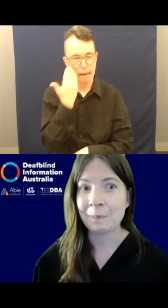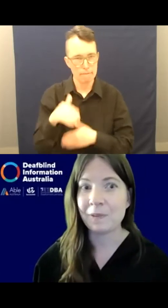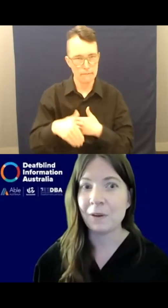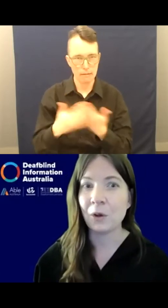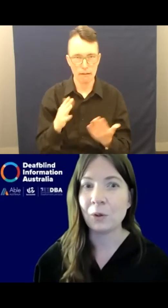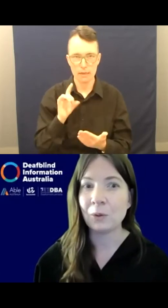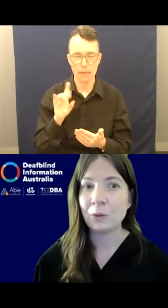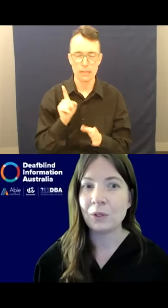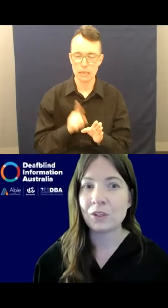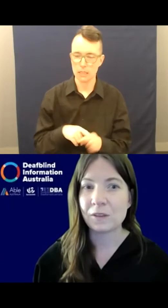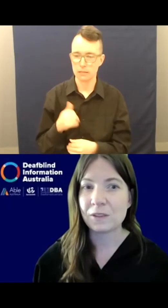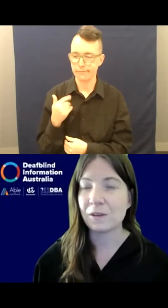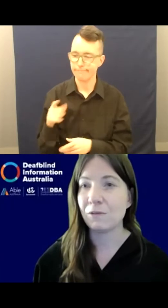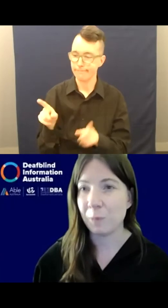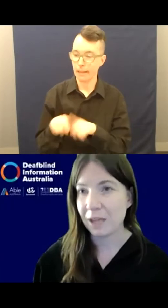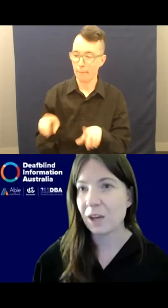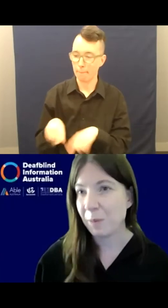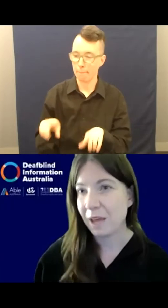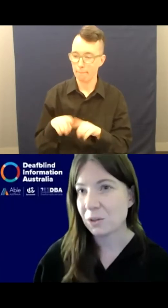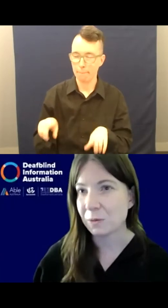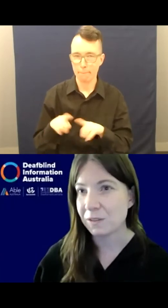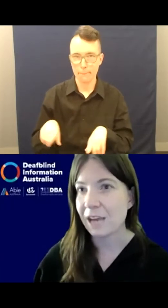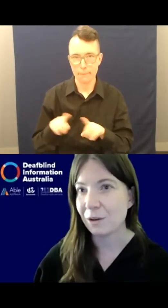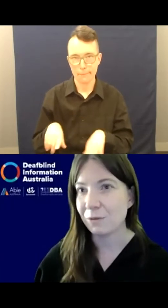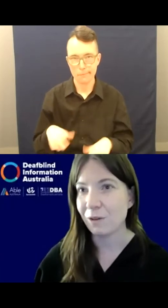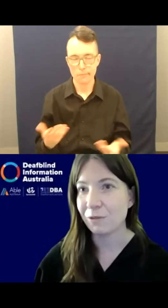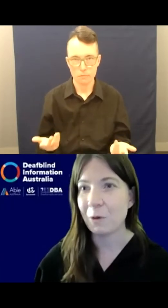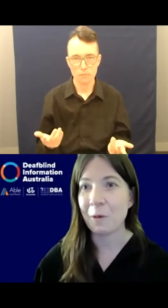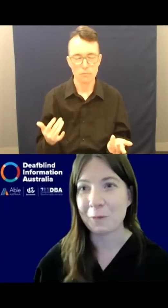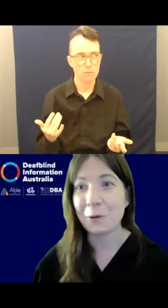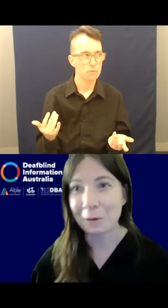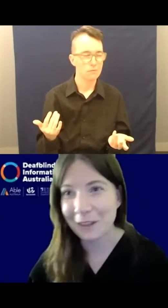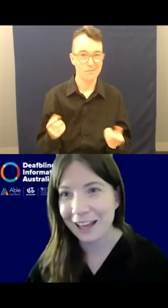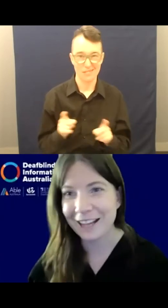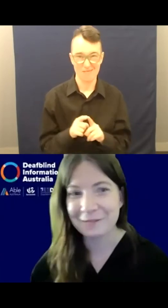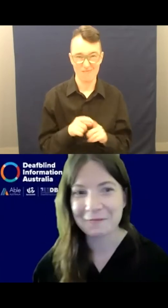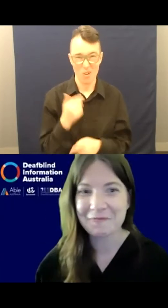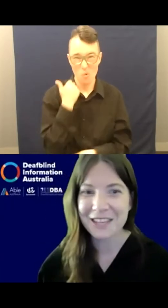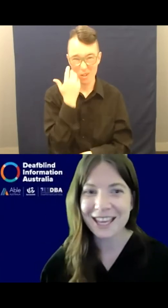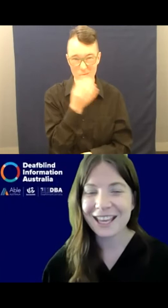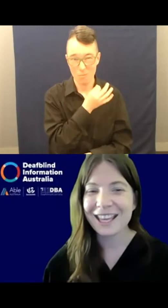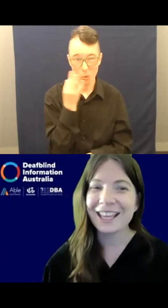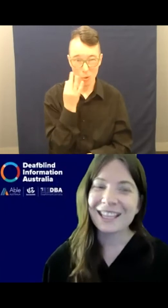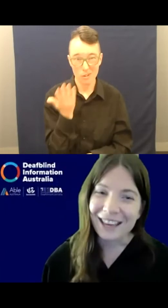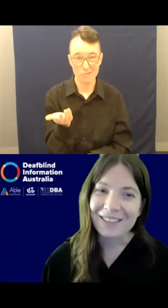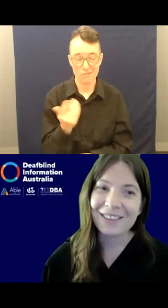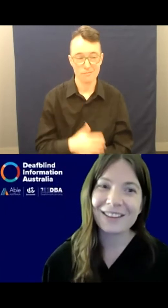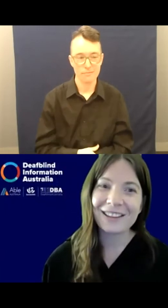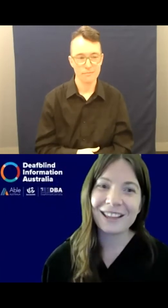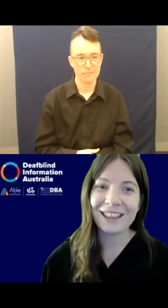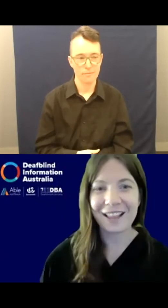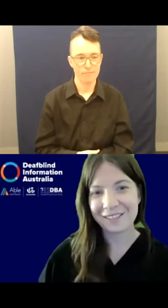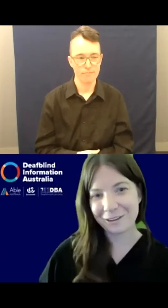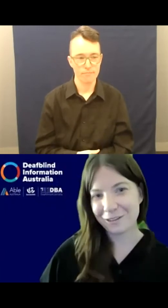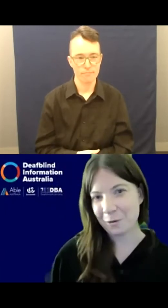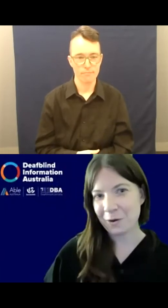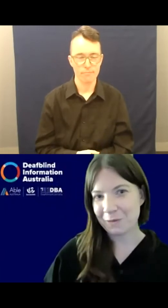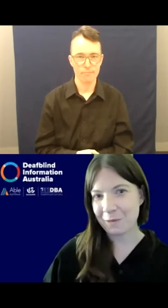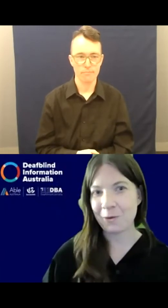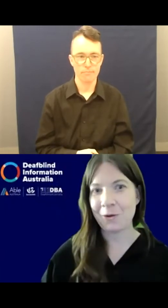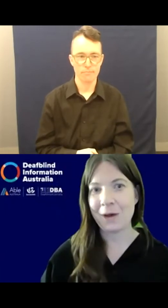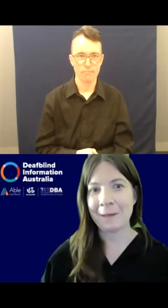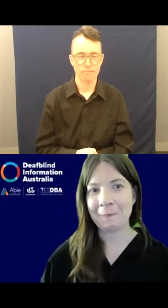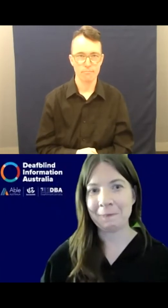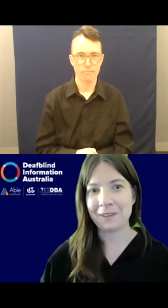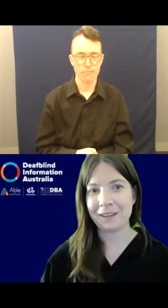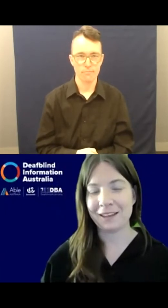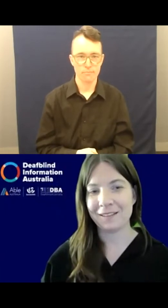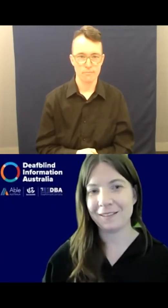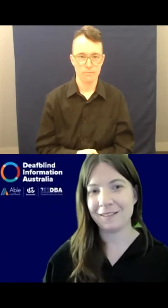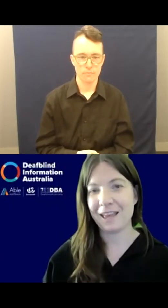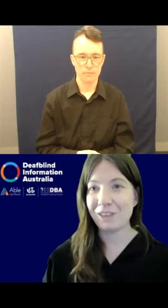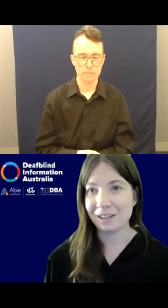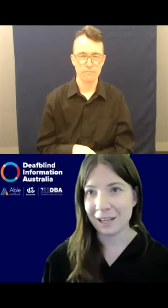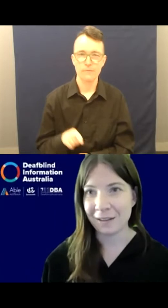So just a perpetual state of almost boredom. Yes, so that's the more, I guess, heavier lens on